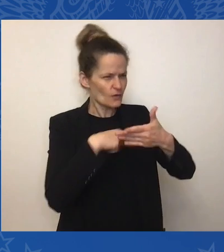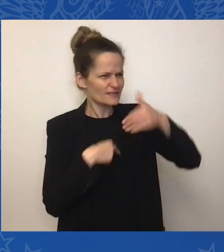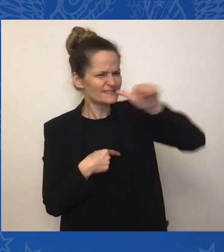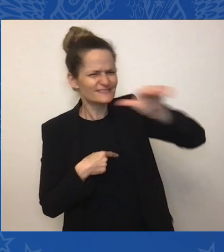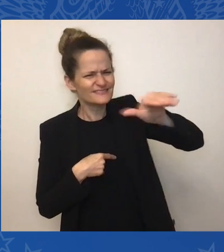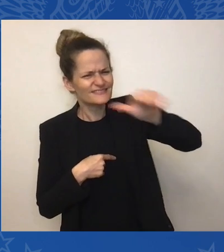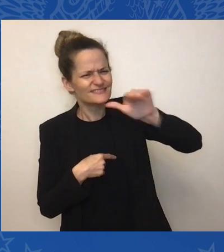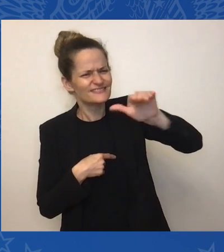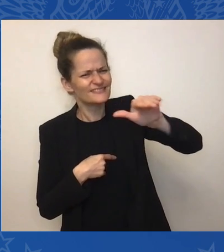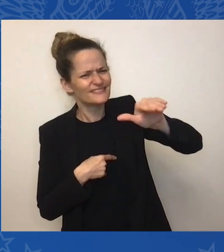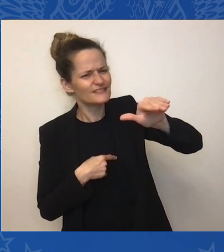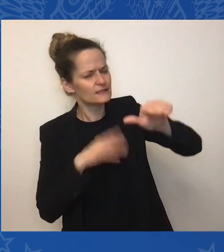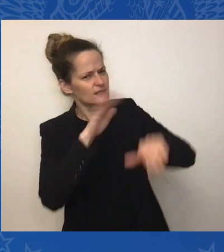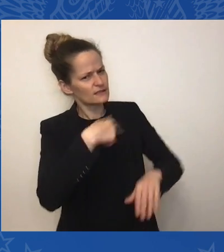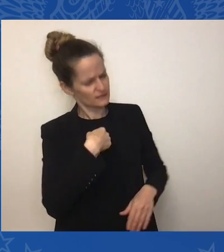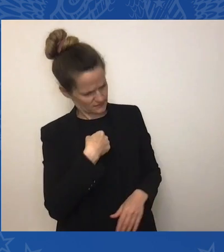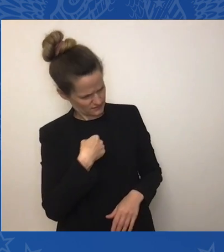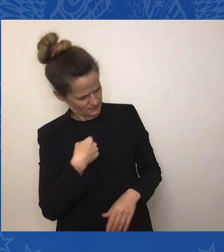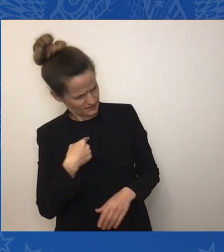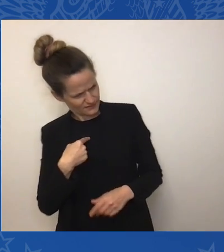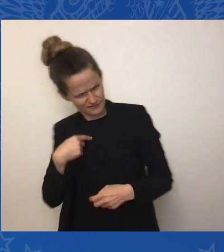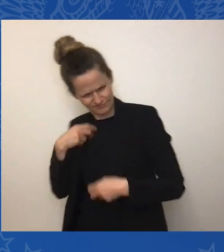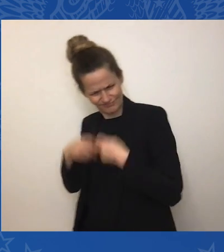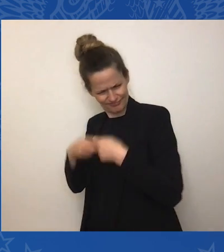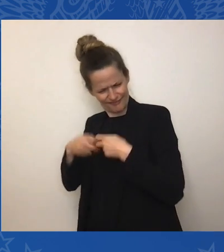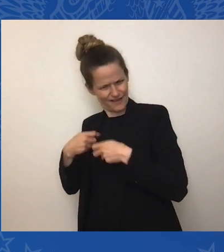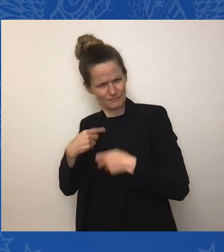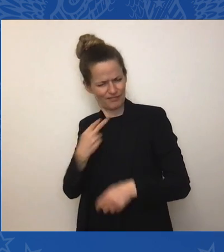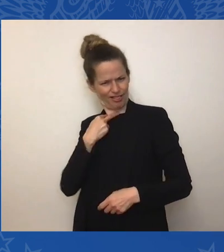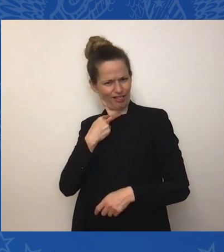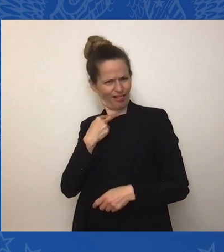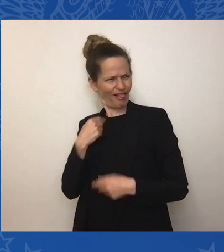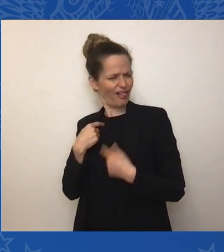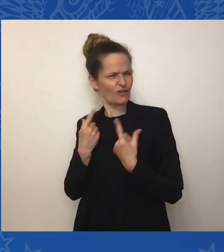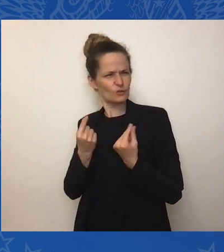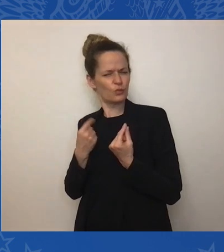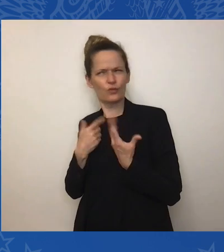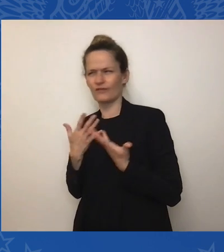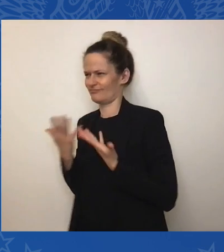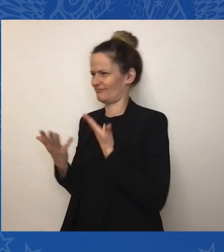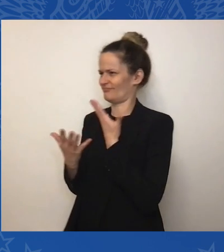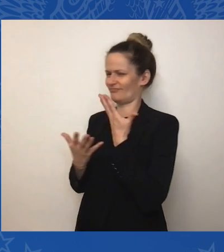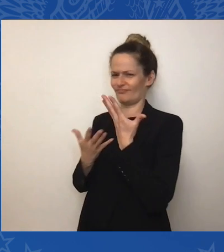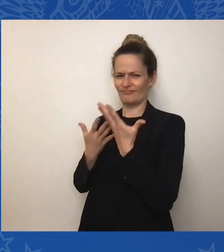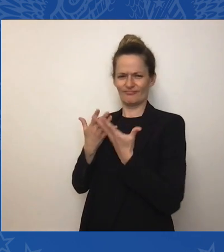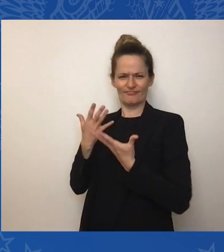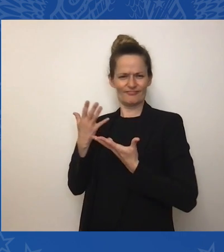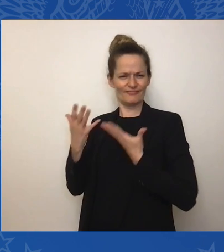I really hadn't. And he looked at me and he said, "Joe, remember what Plato said."